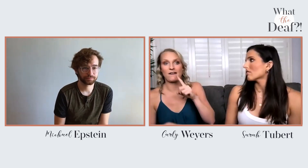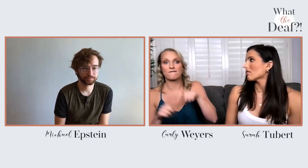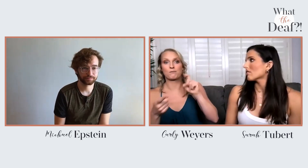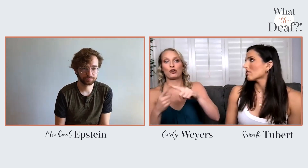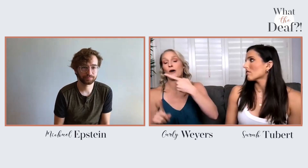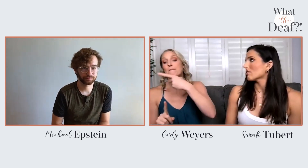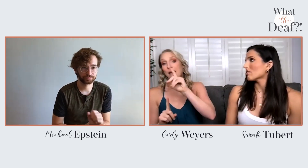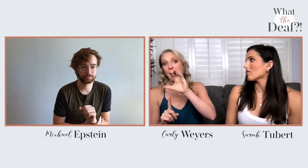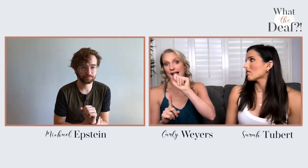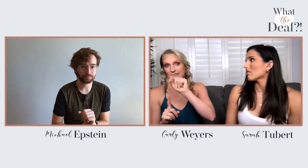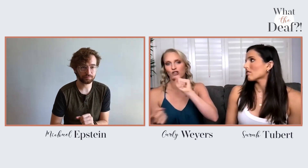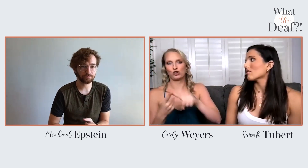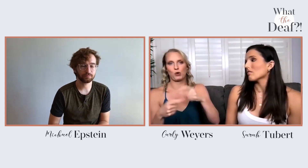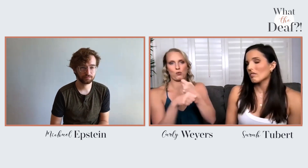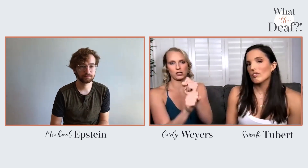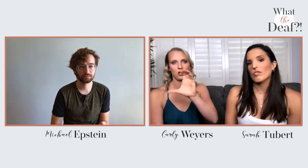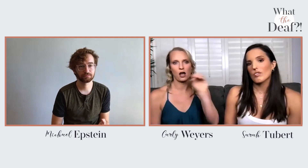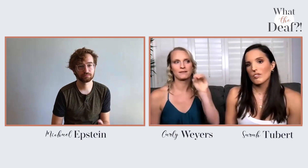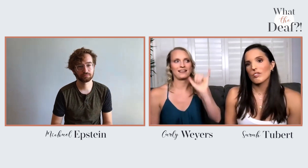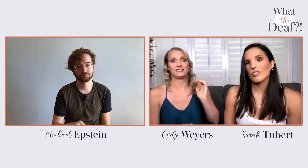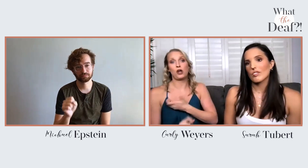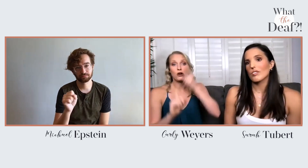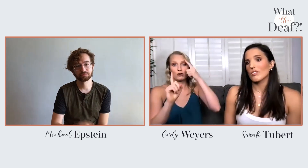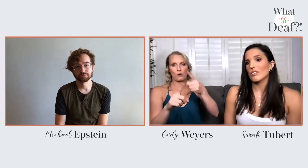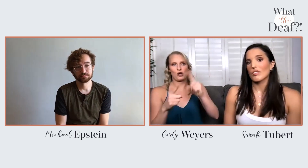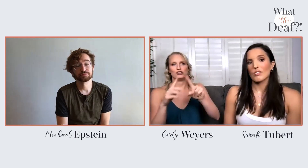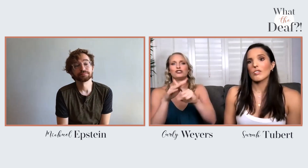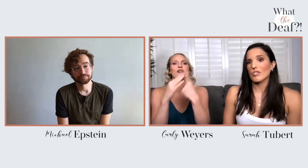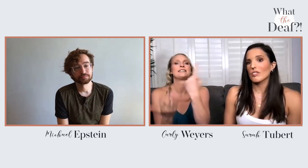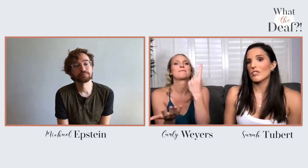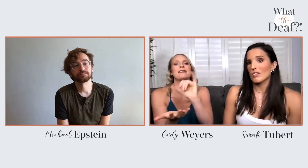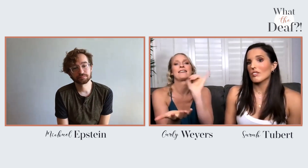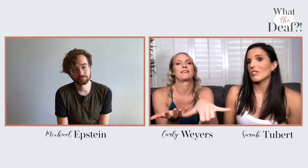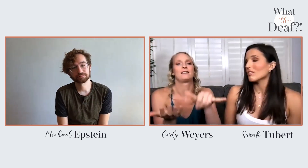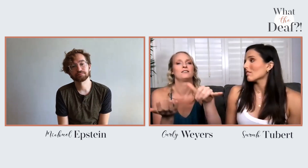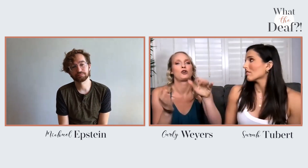from just a podcast to a production company. That's our goal is to start something like that,